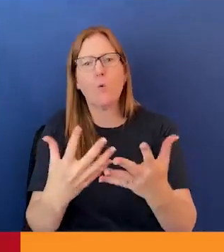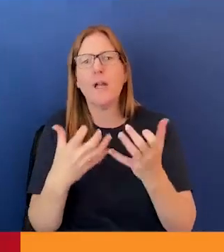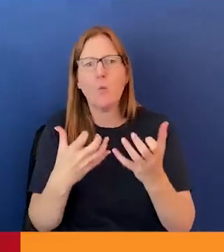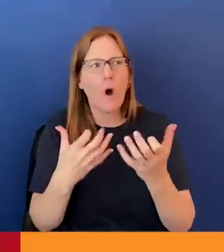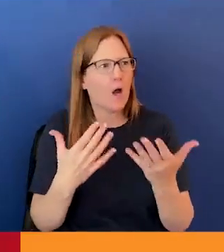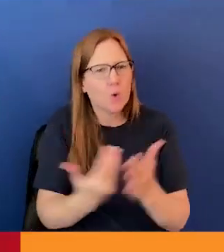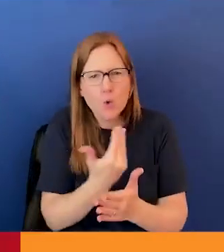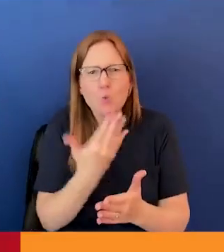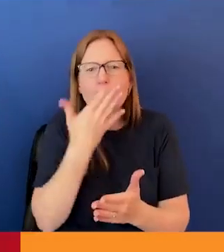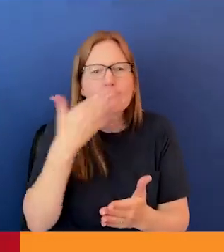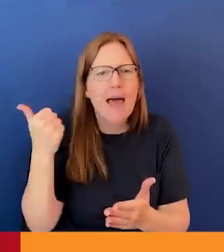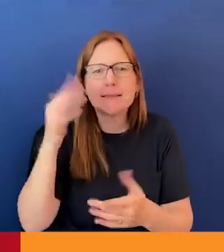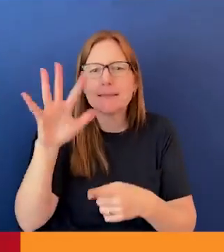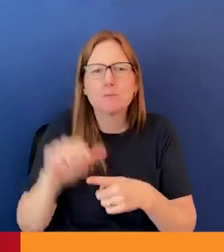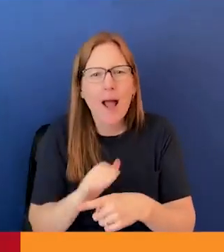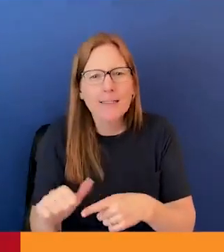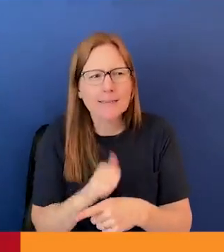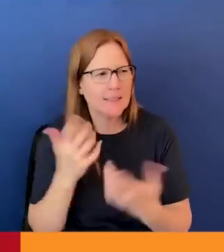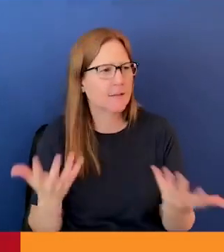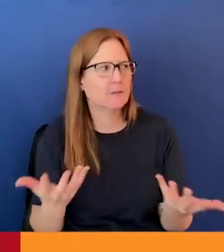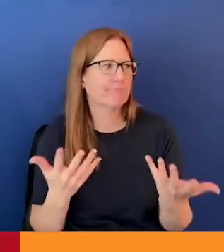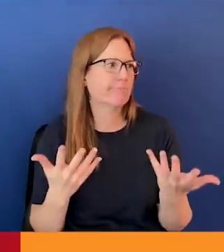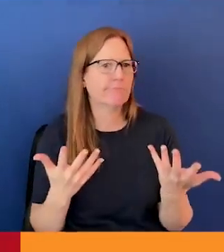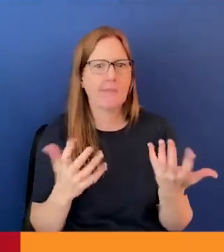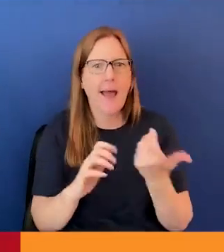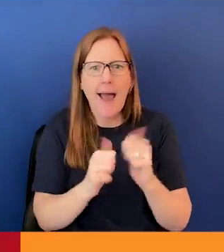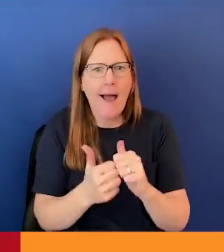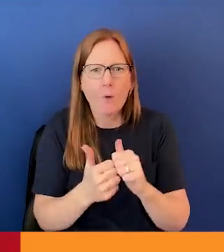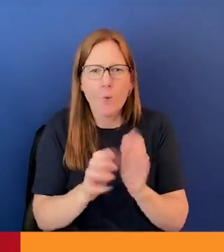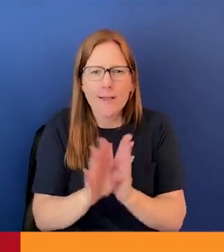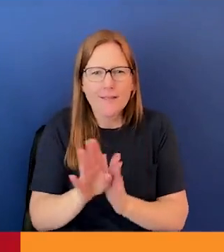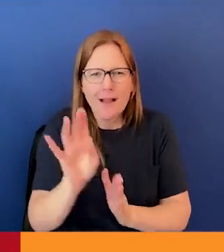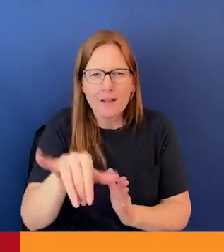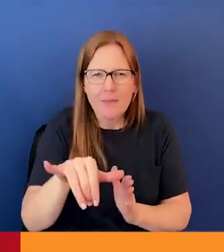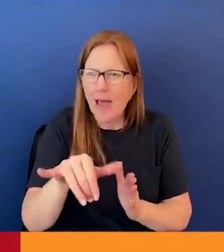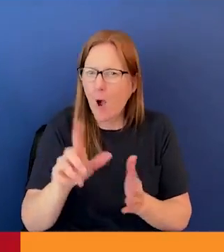How do we do this? In a way that we can have open collaboration